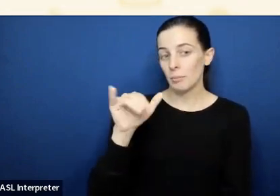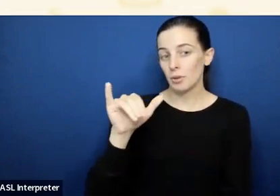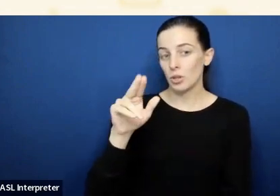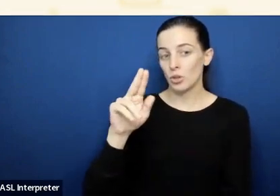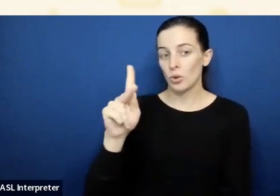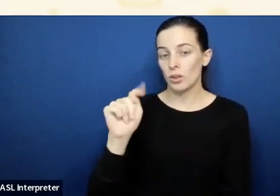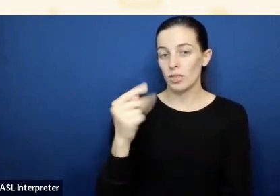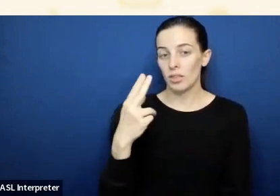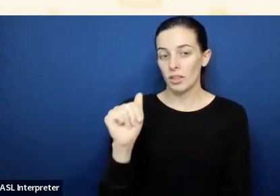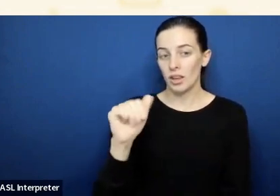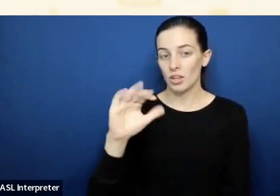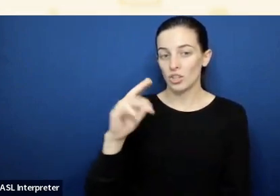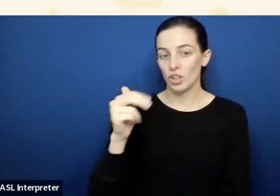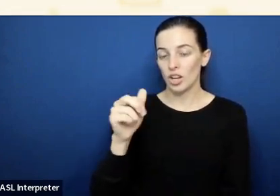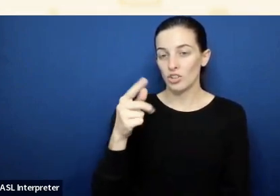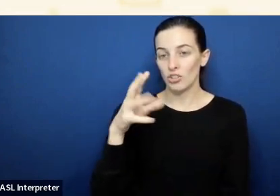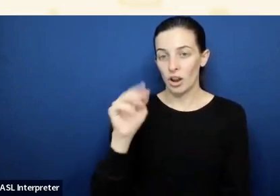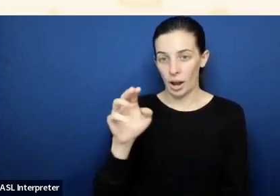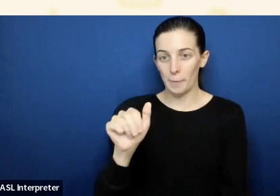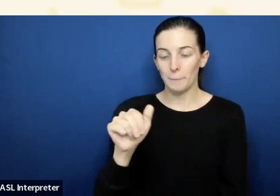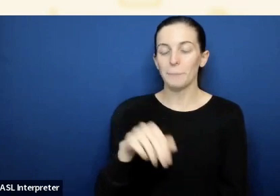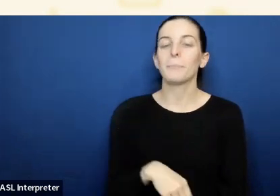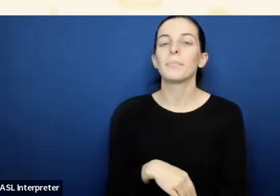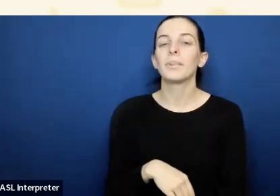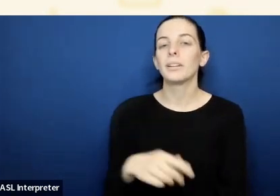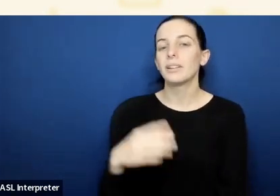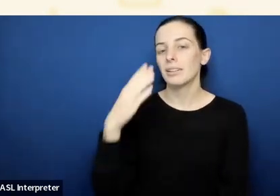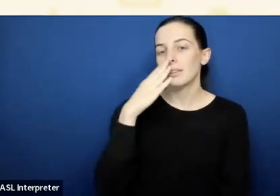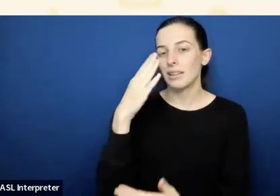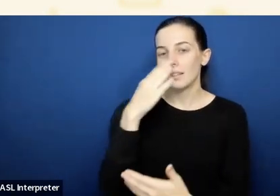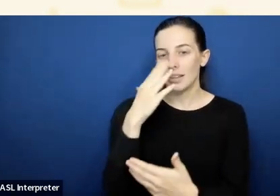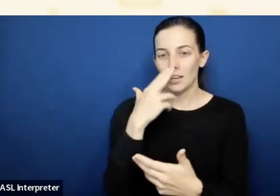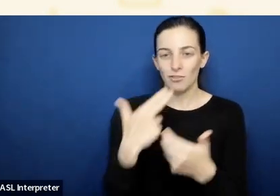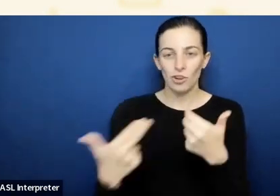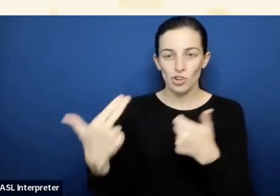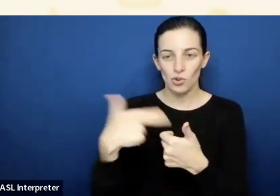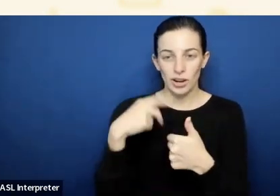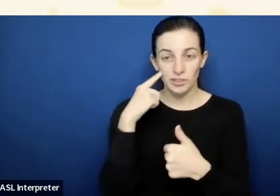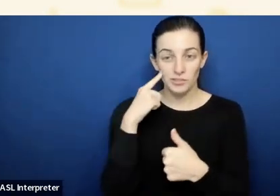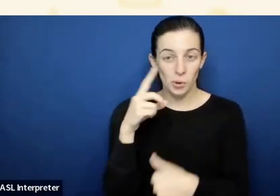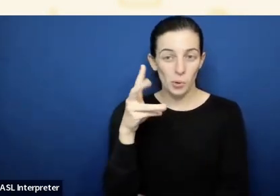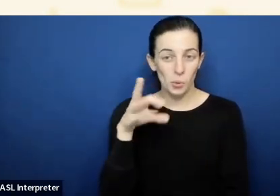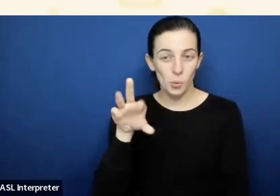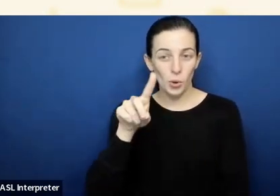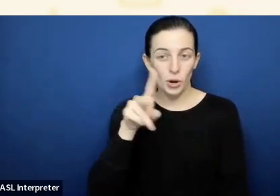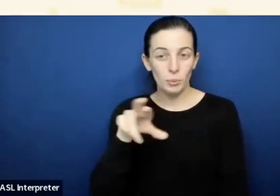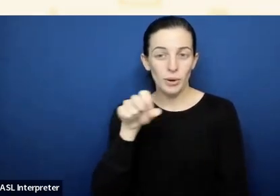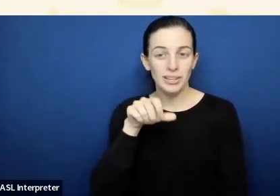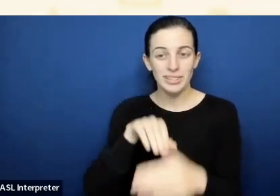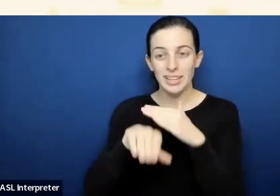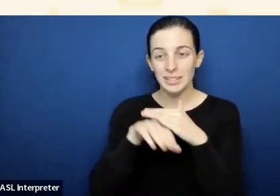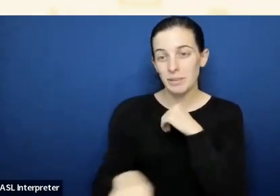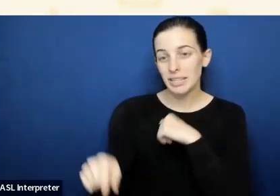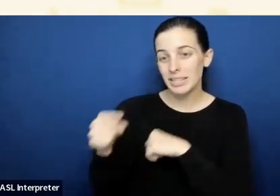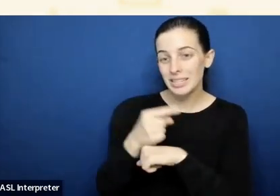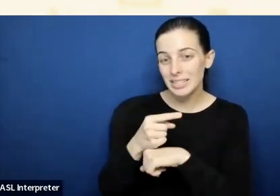Thank you for joining us for Beyond the Visible: Crafting Inclusive WordPress Events for Those with Invisible Illness